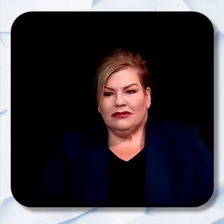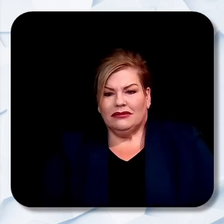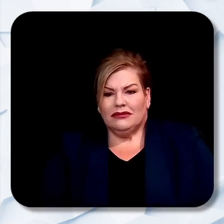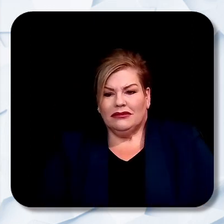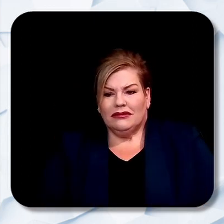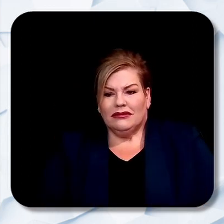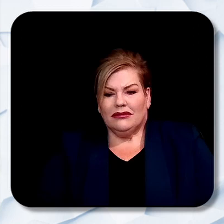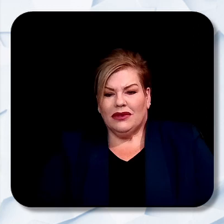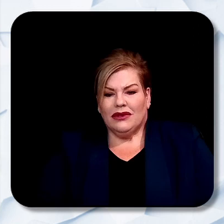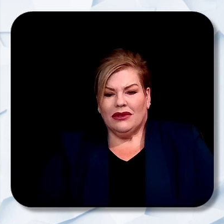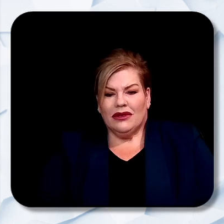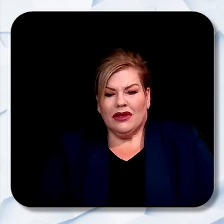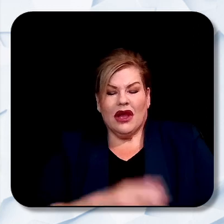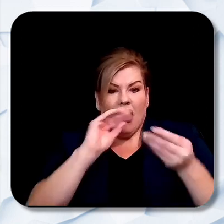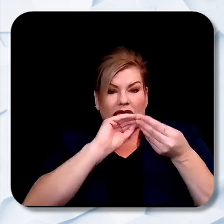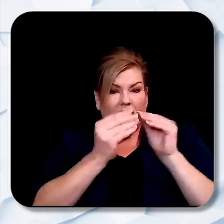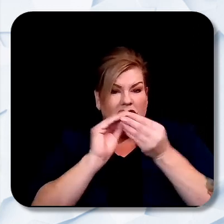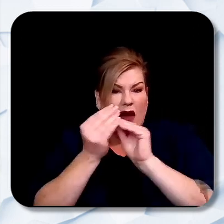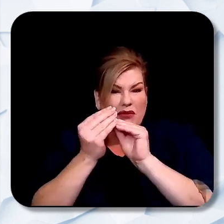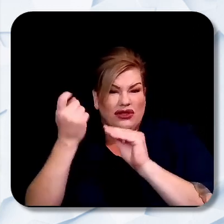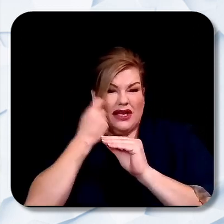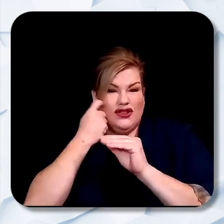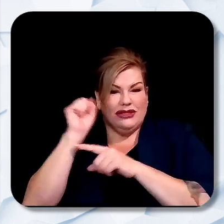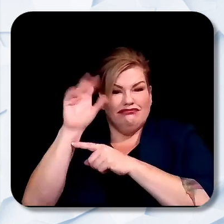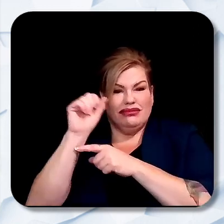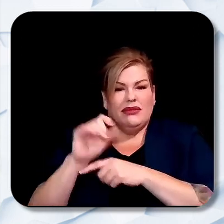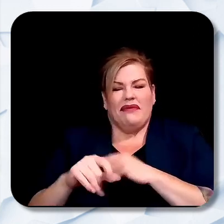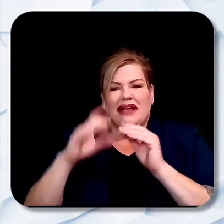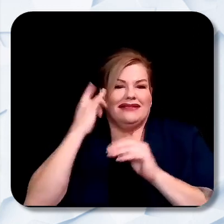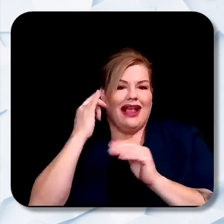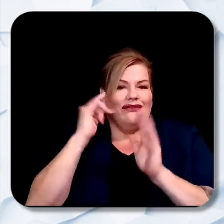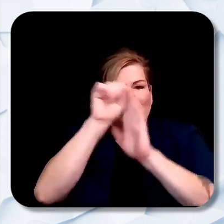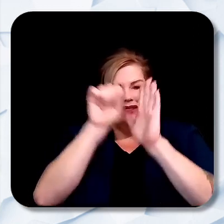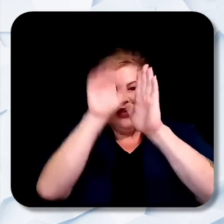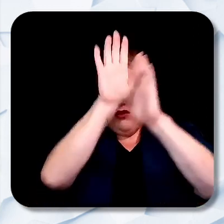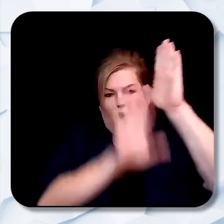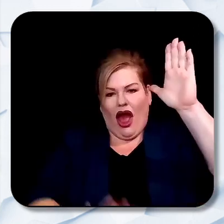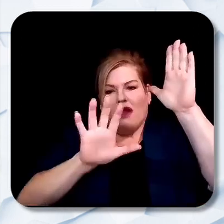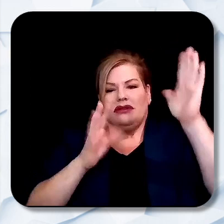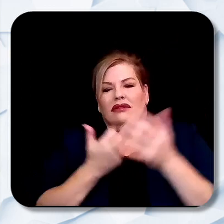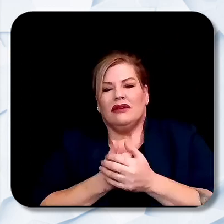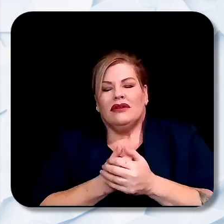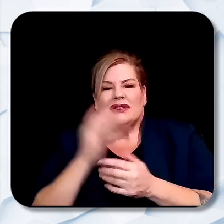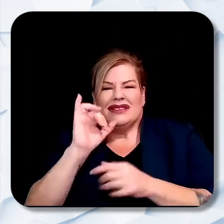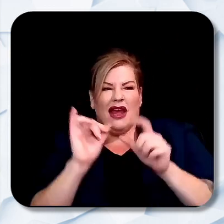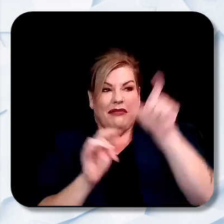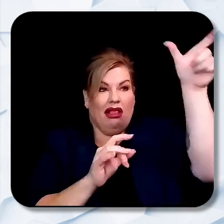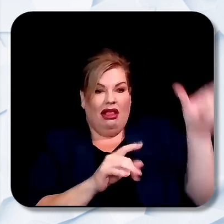are statewide, as are the numbers on this chart here on the left, showing the substantial